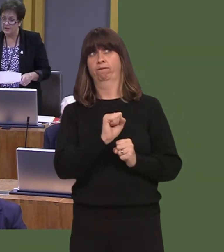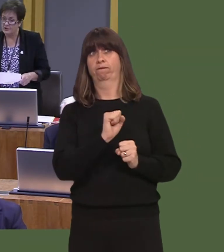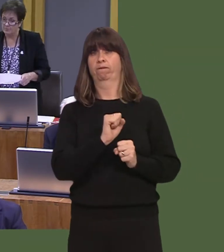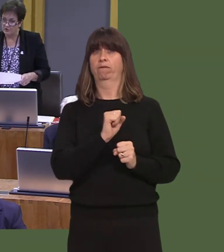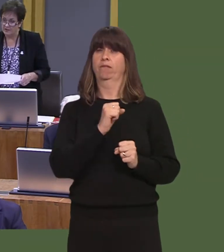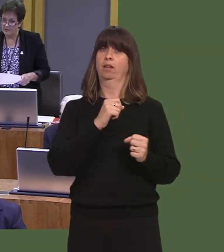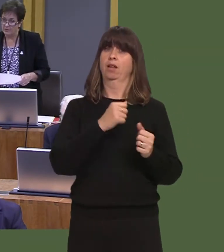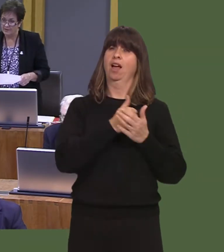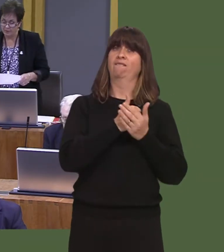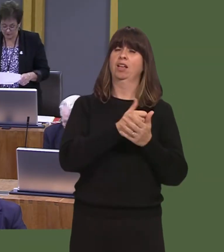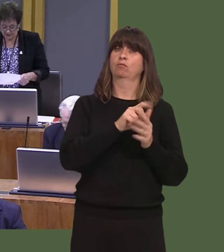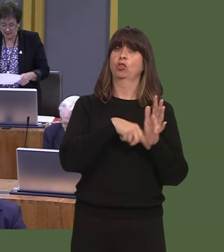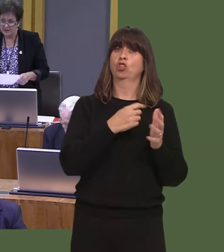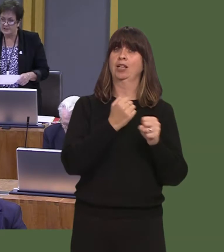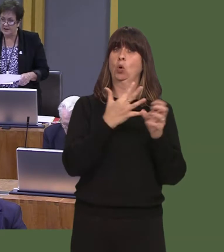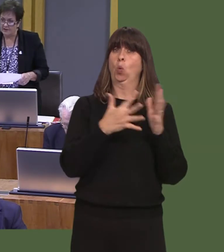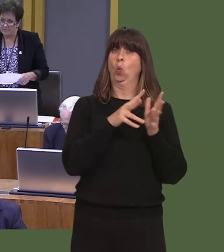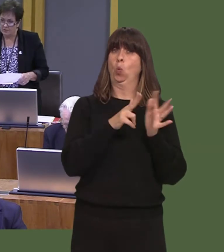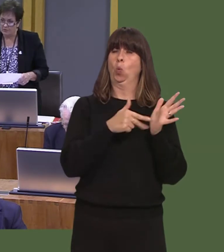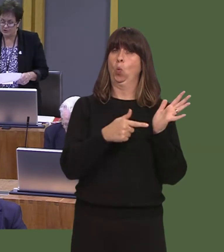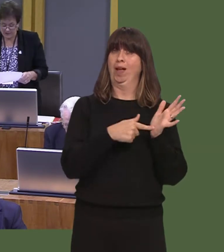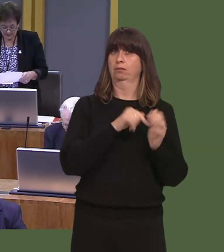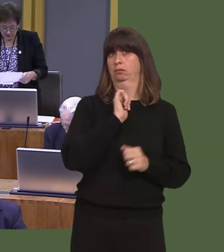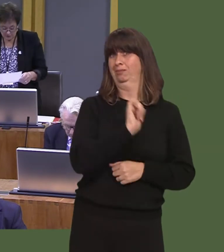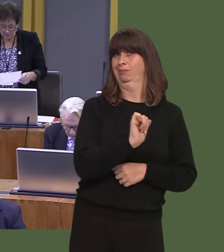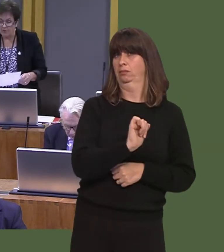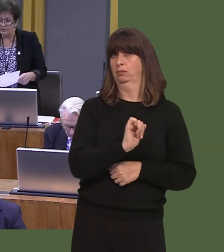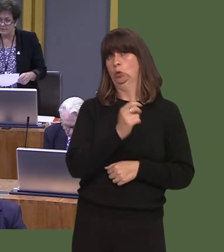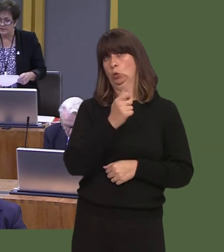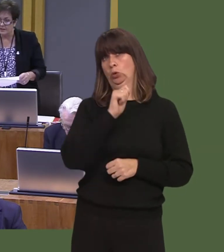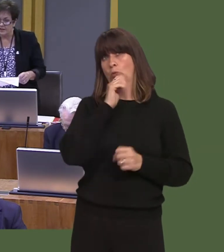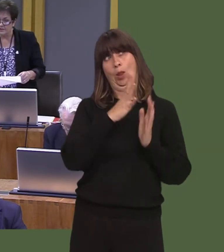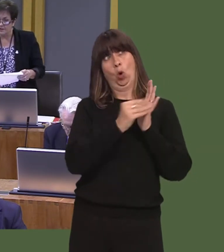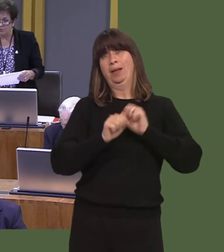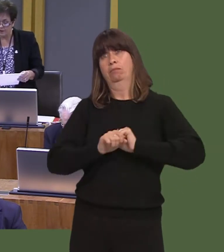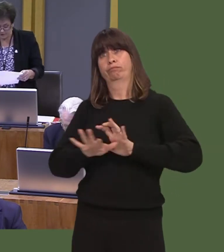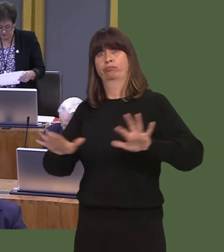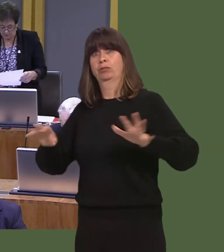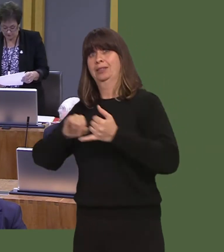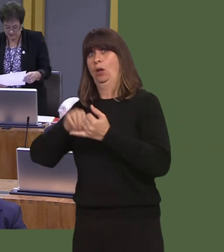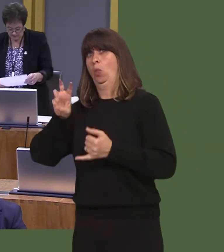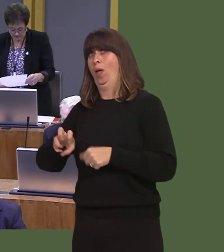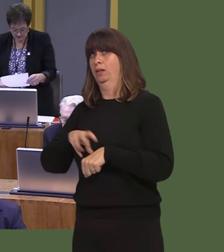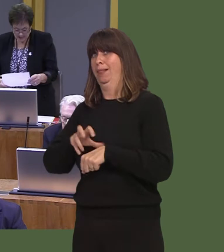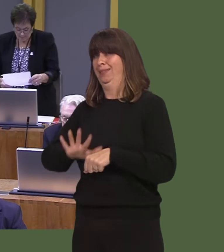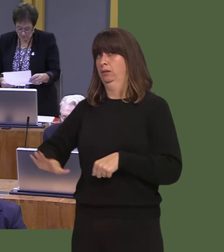adviser project in the Gwent force police area, a model that is soon to be rolled out in the south Wales force area.